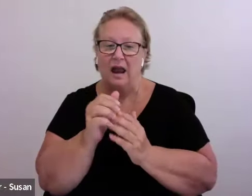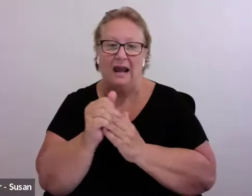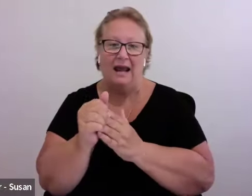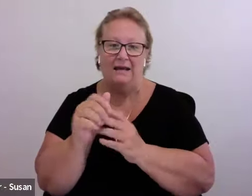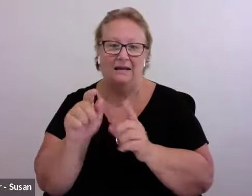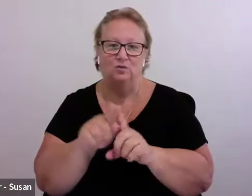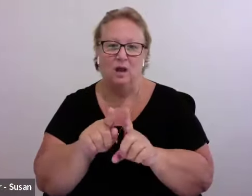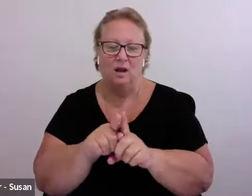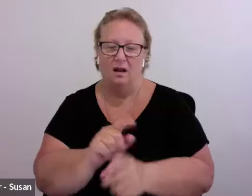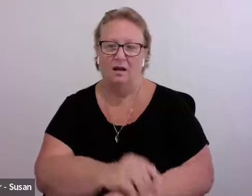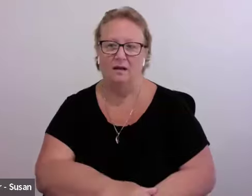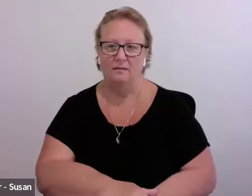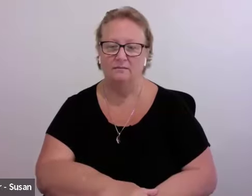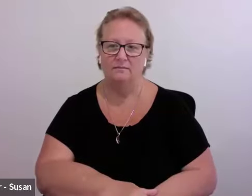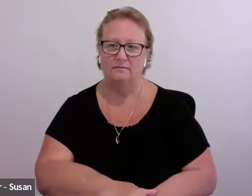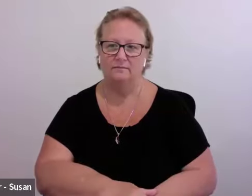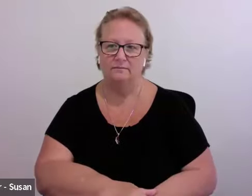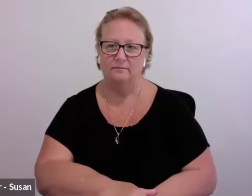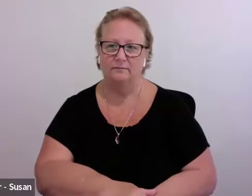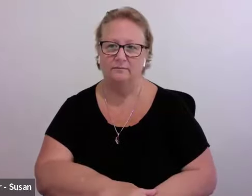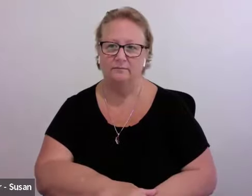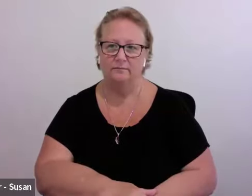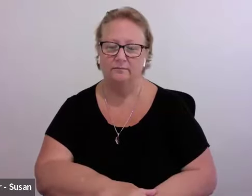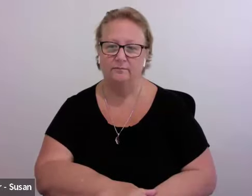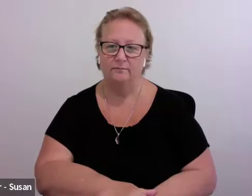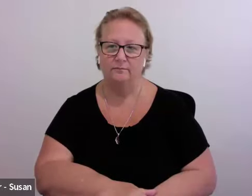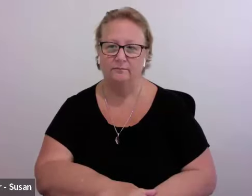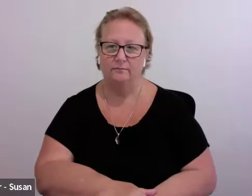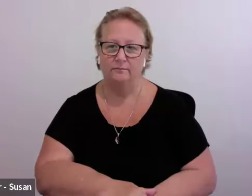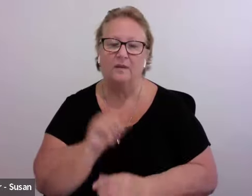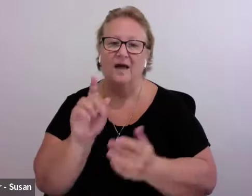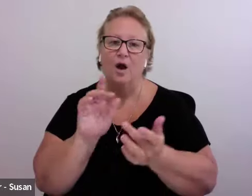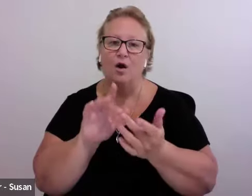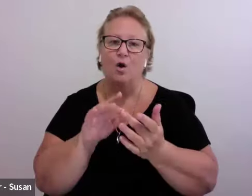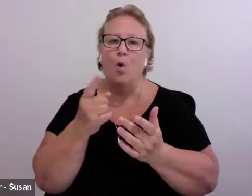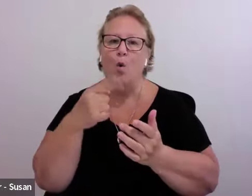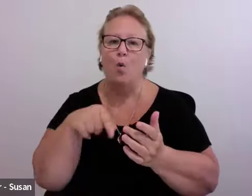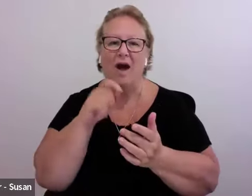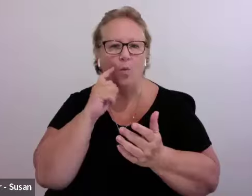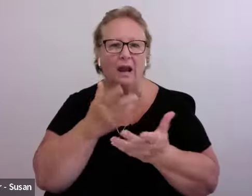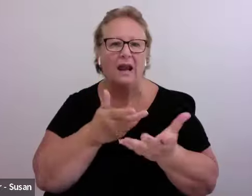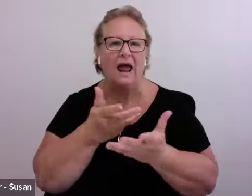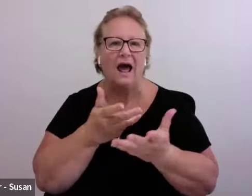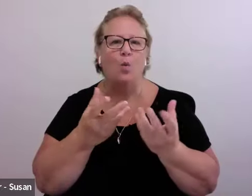to note that the contact person doesn't necessarily